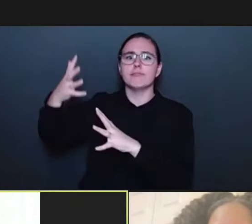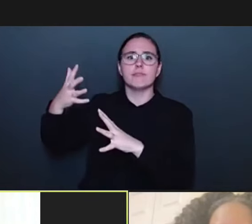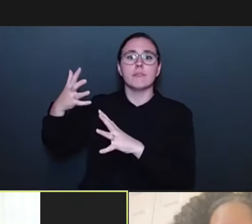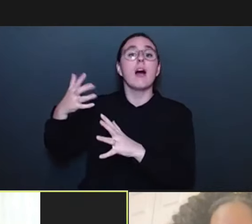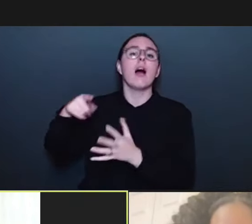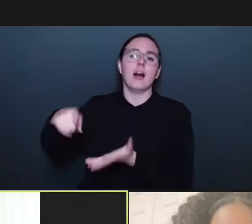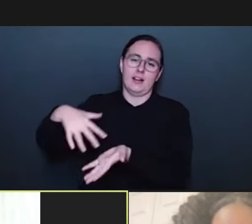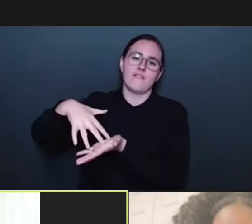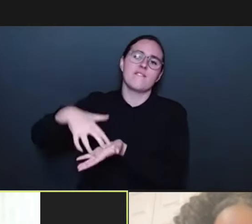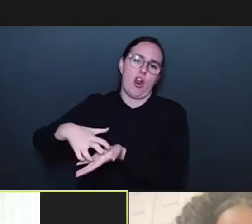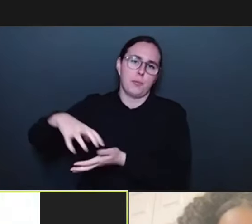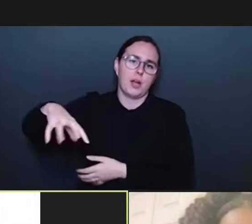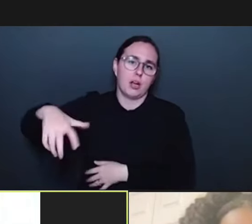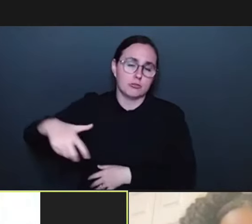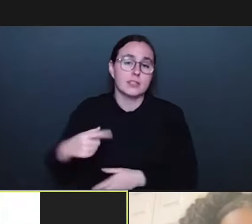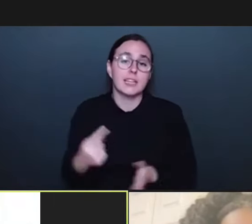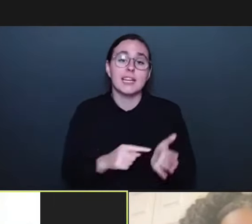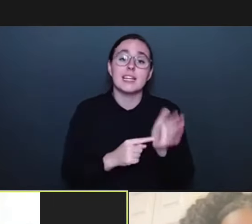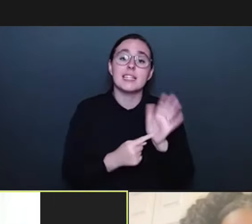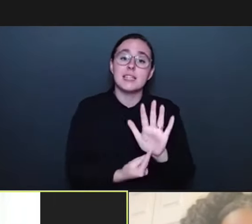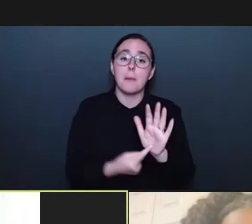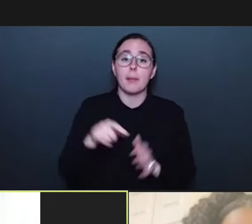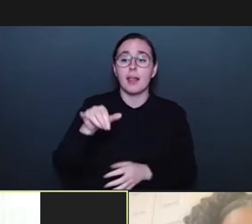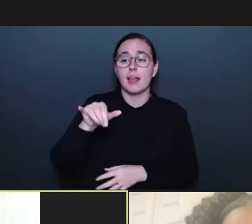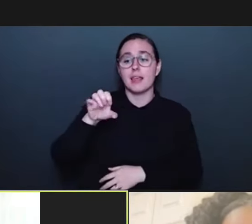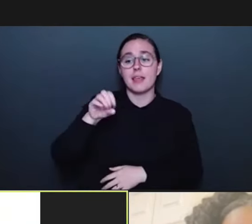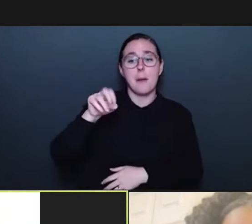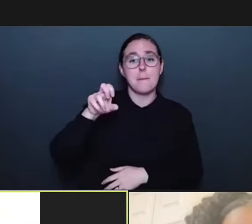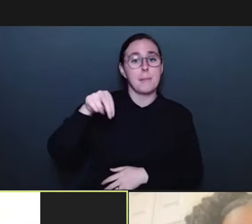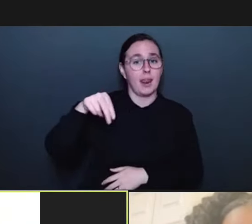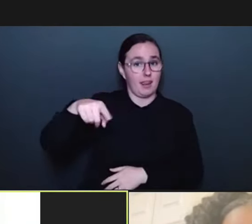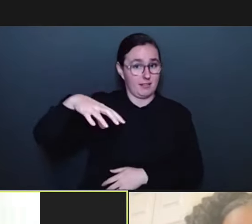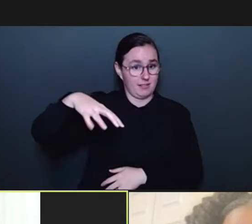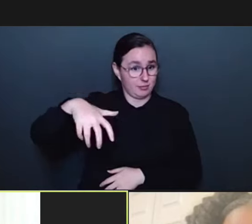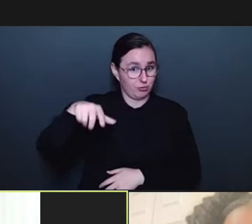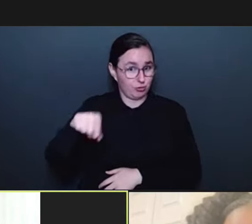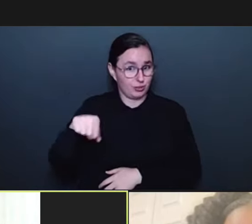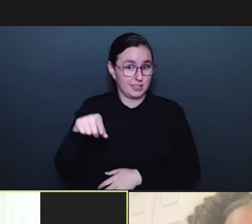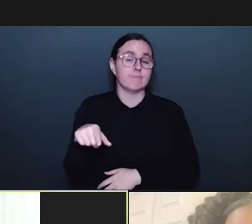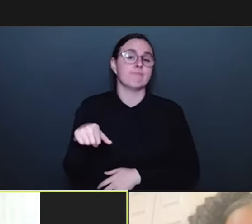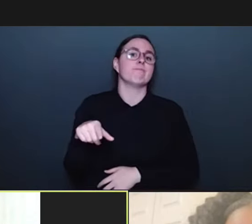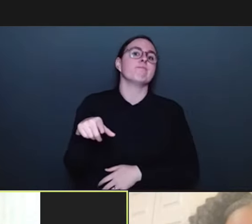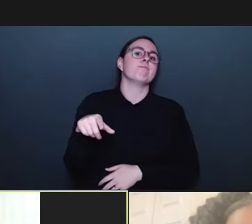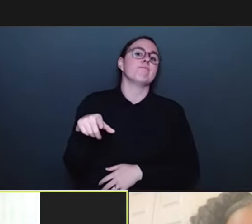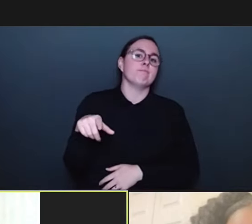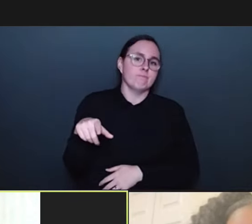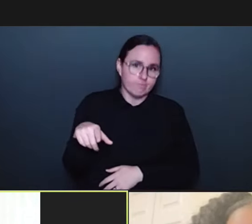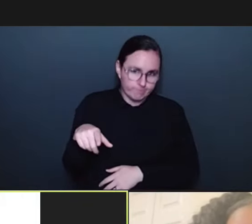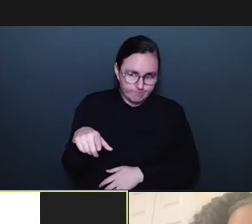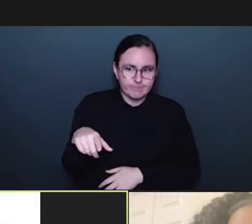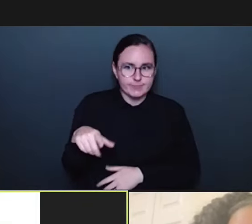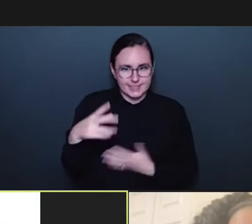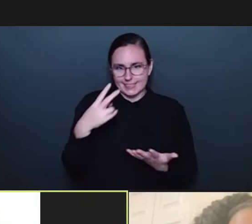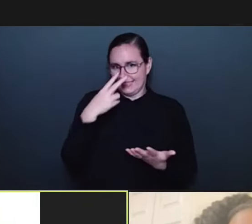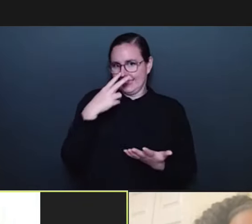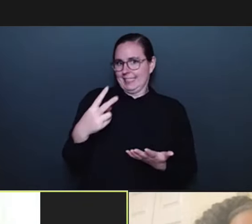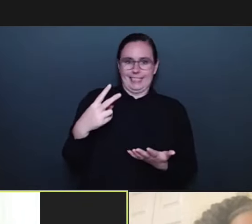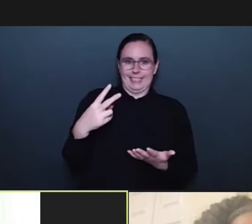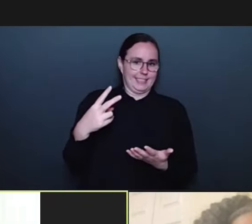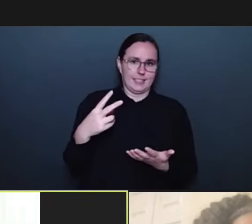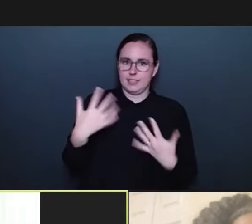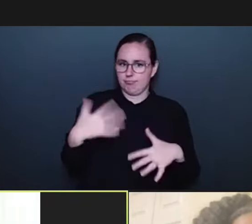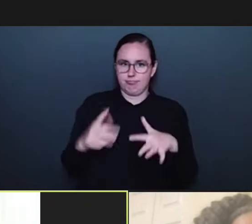these countries are the least polluted countries. We get affected by the climate change and we can't